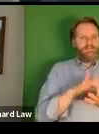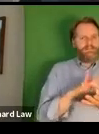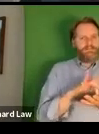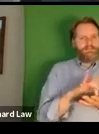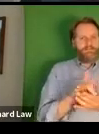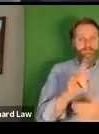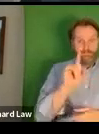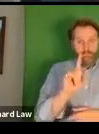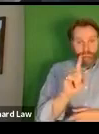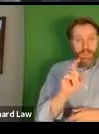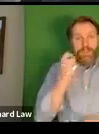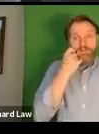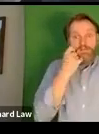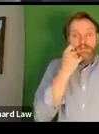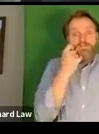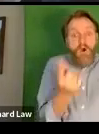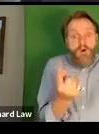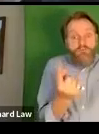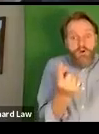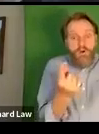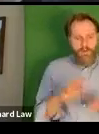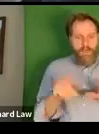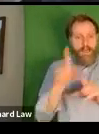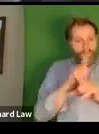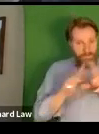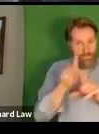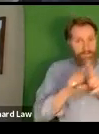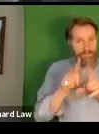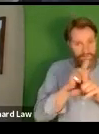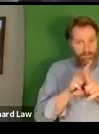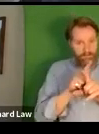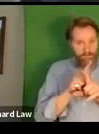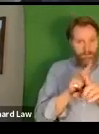tomorrow I notice James' name is not on our membership list for the